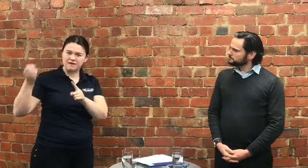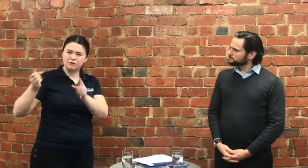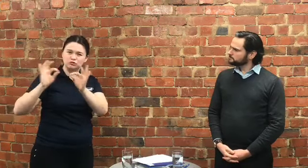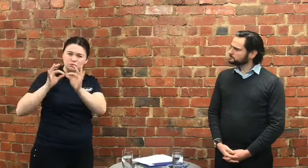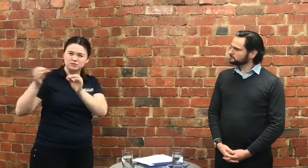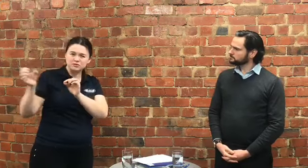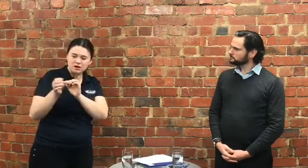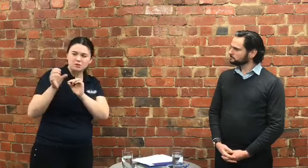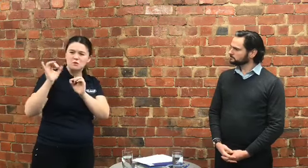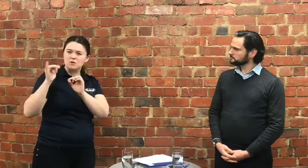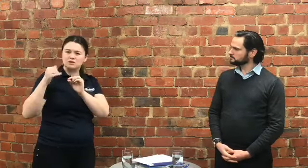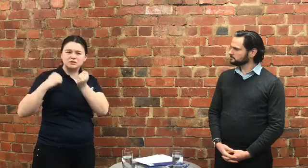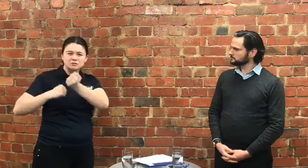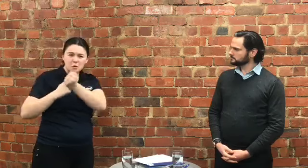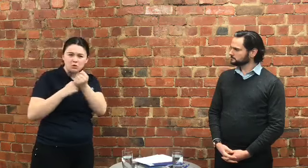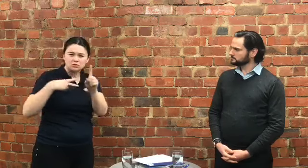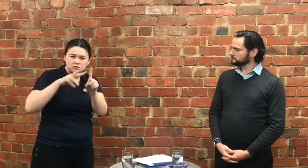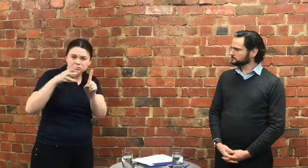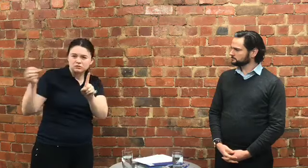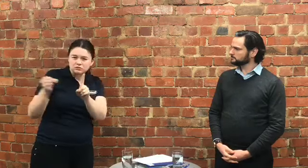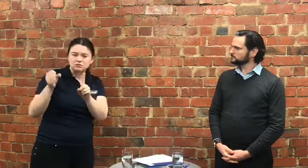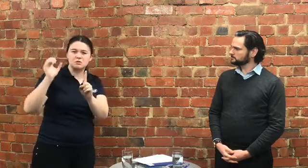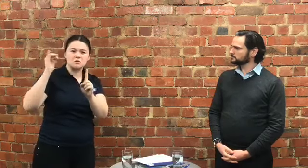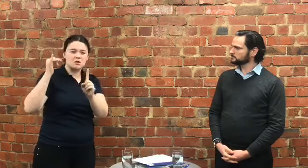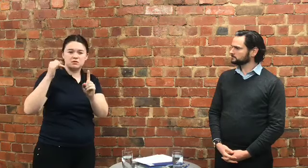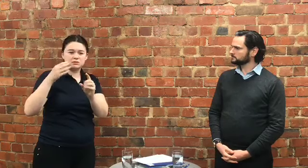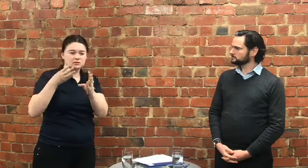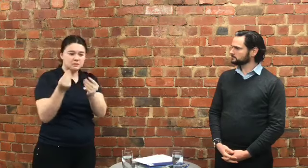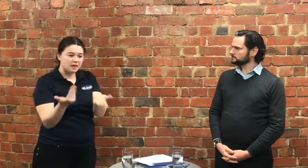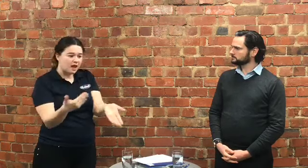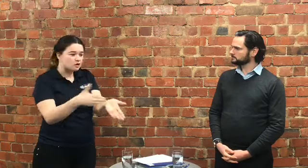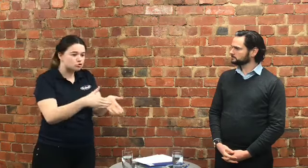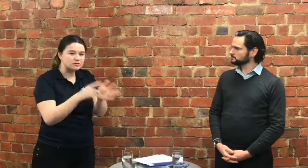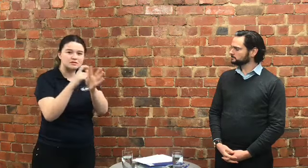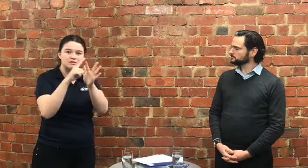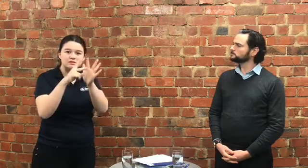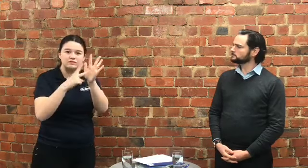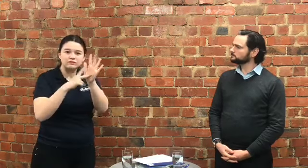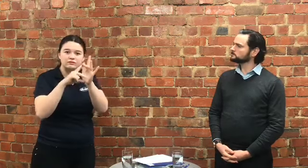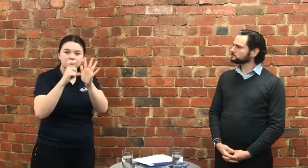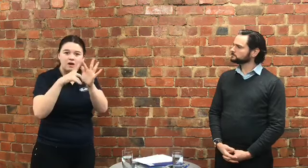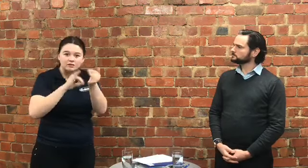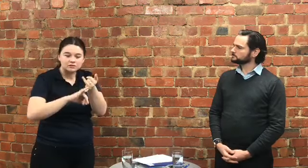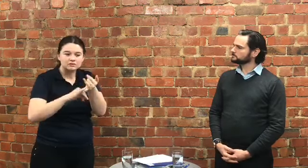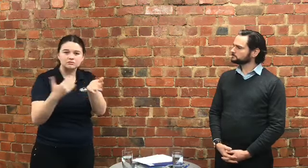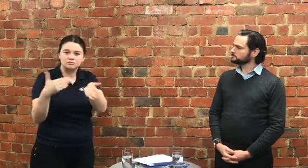experienced in your life. Perhaps interpreters hadn't been provided, you haven't had support workers,